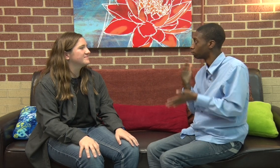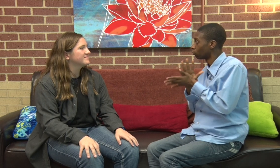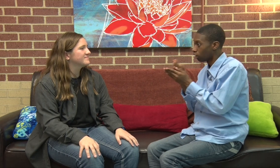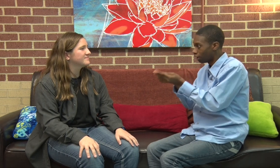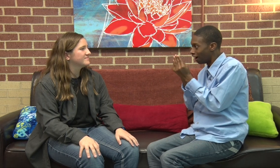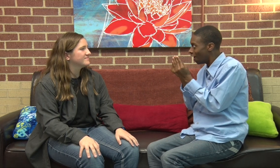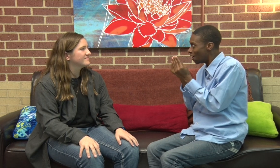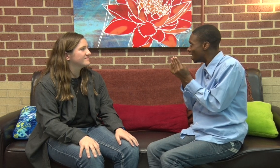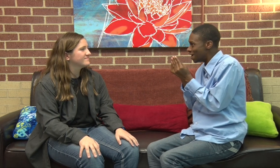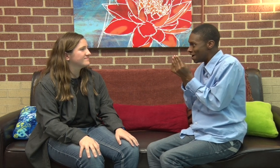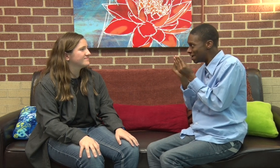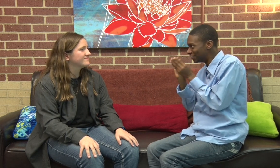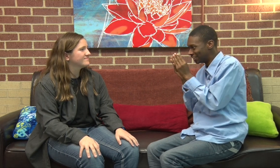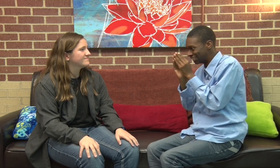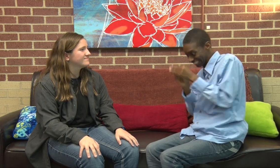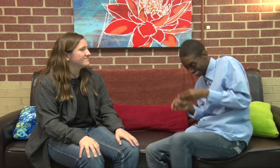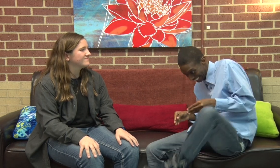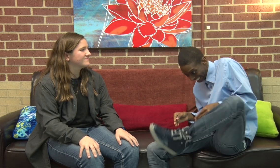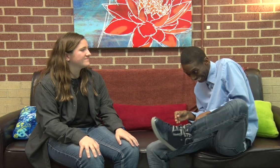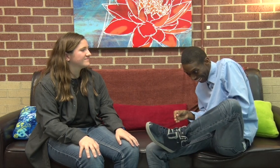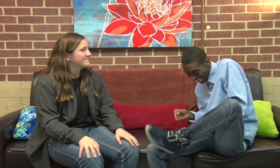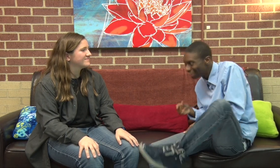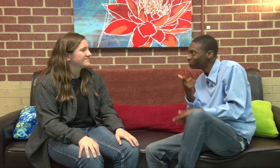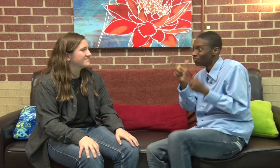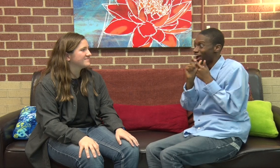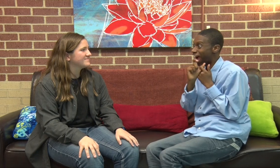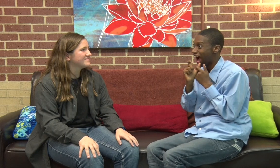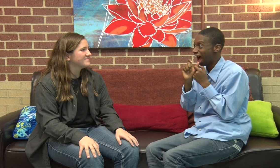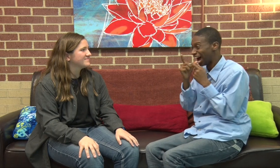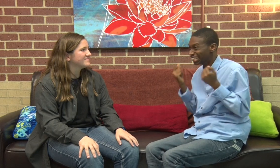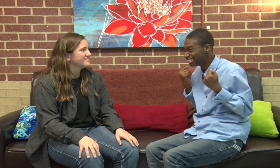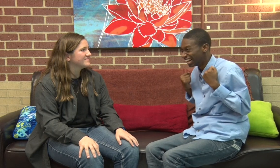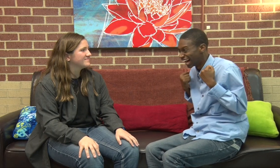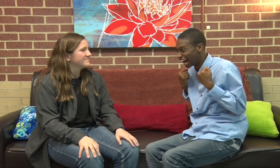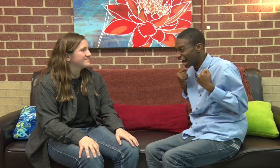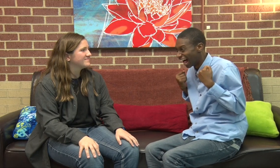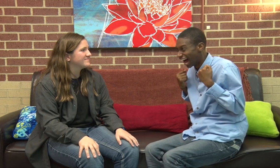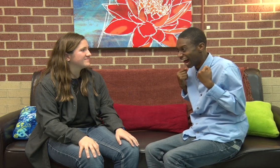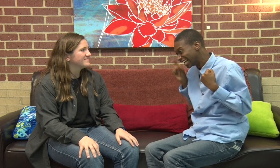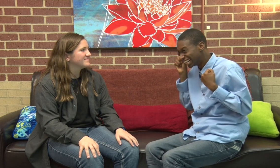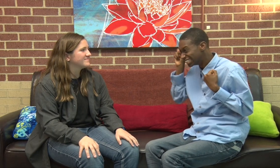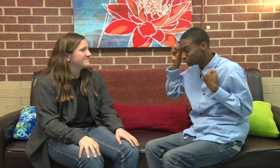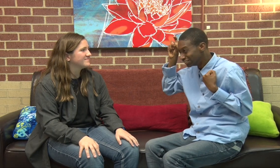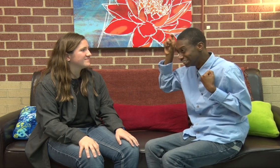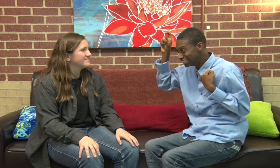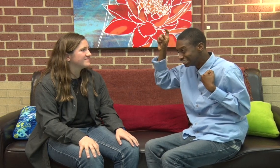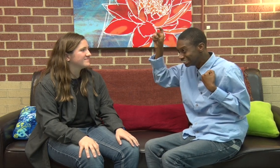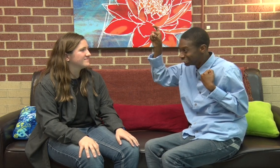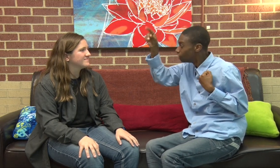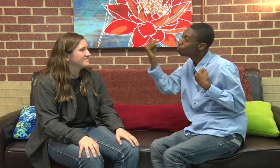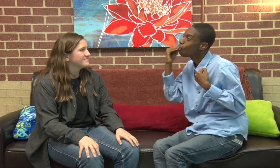Andrew, when receiving the piece of paper, stuffed it in his shoe and he started running and running.